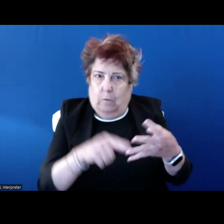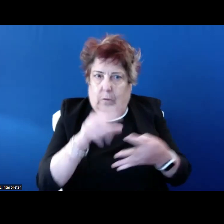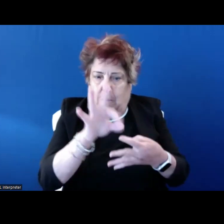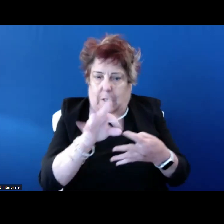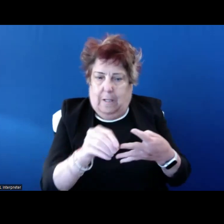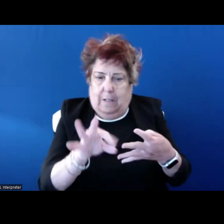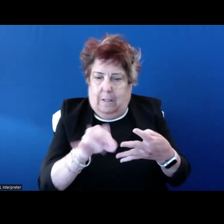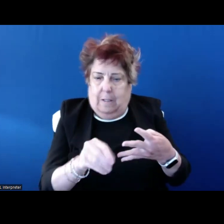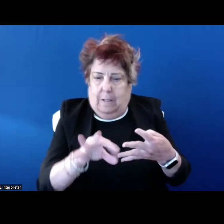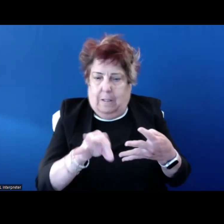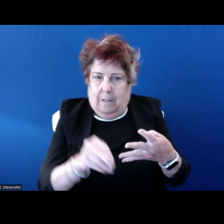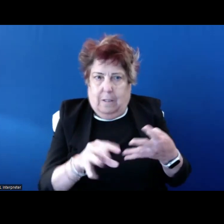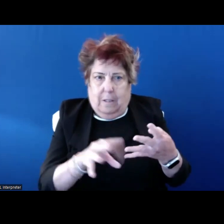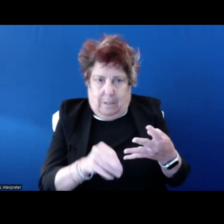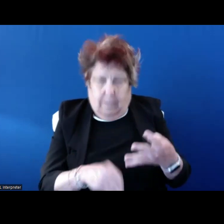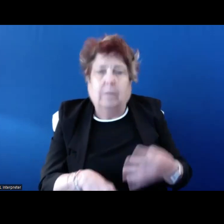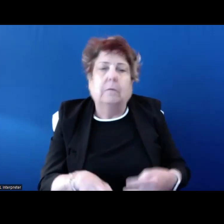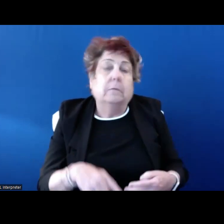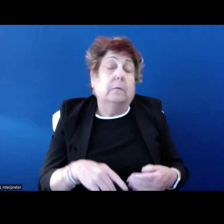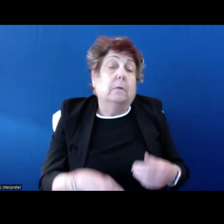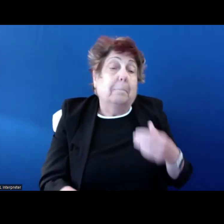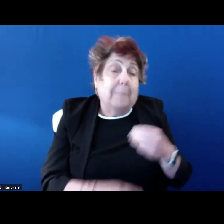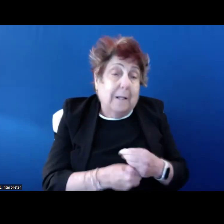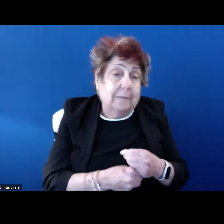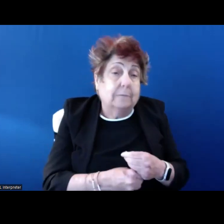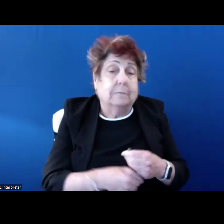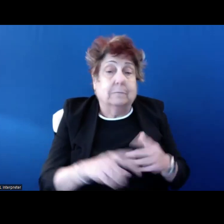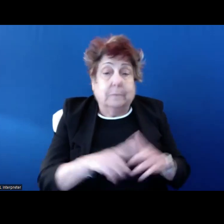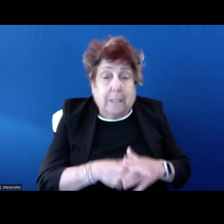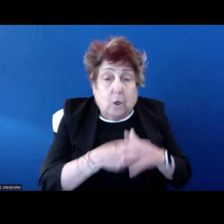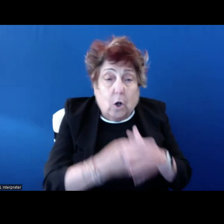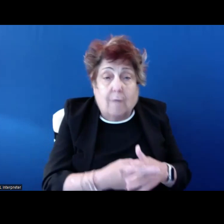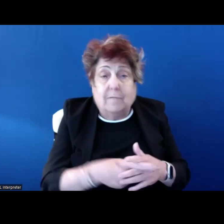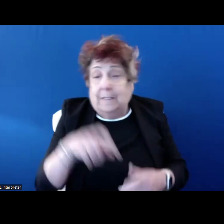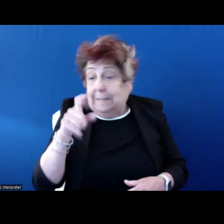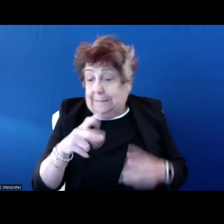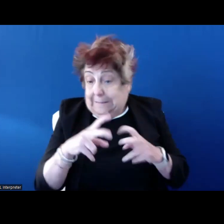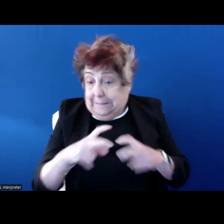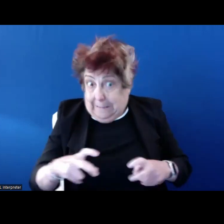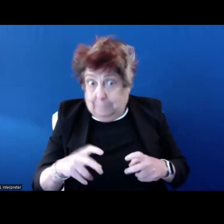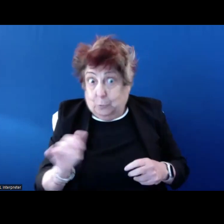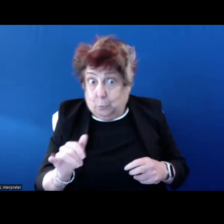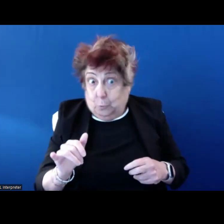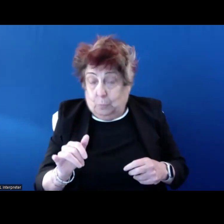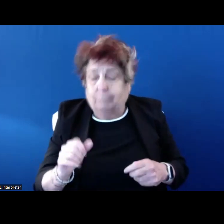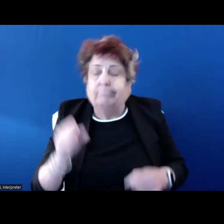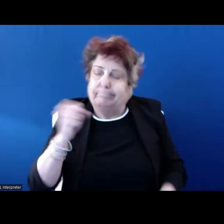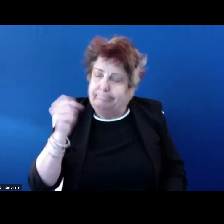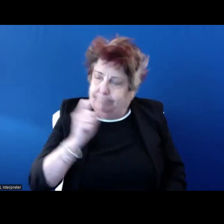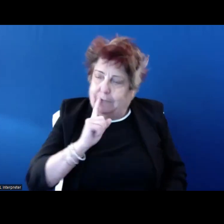to the kickoff and the needs assessment, etc.? The answer is yes. There will be up to eight 90-minute sessions